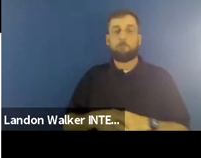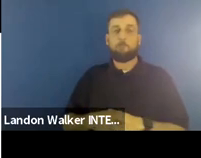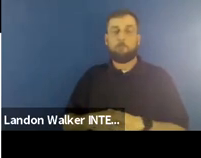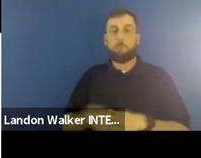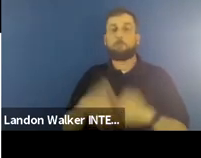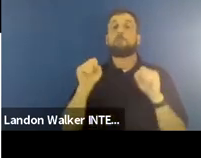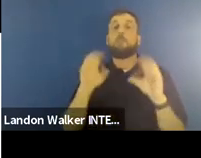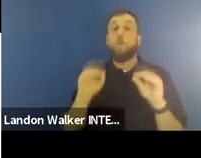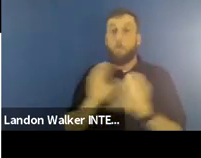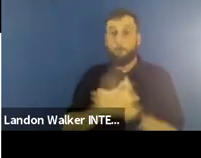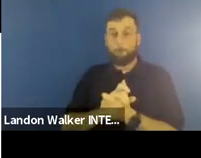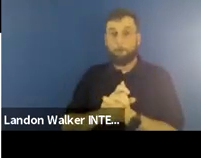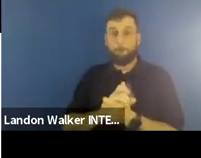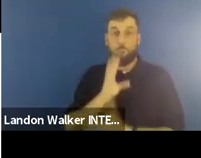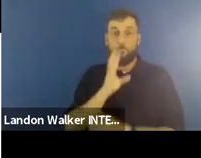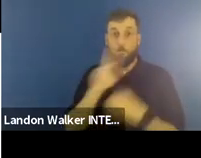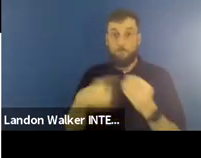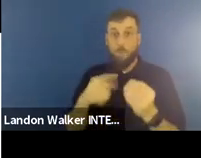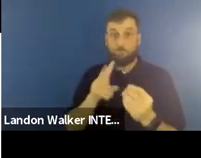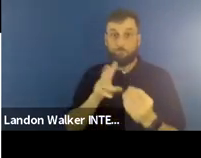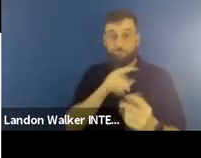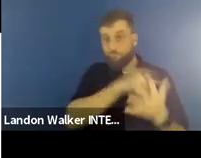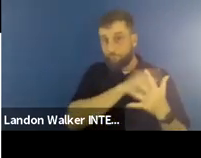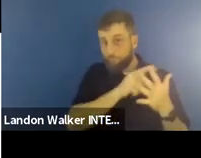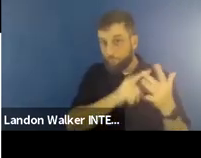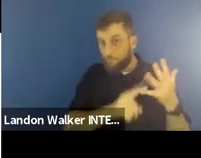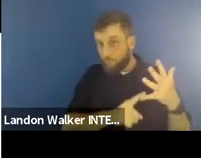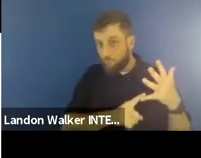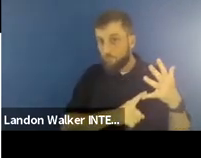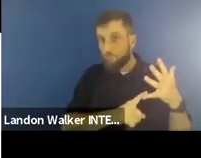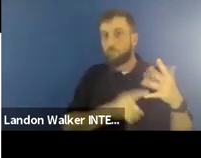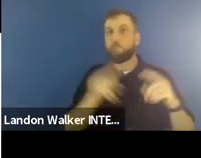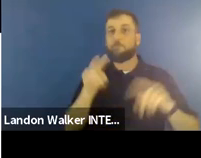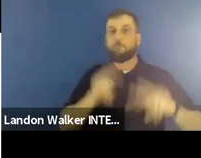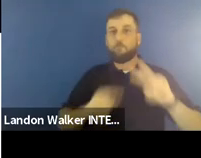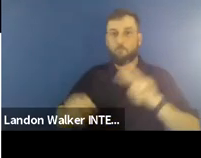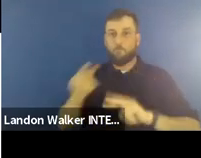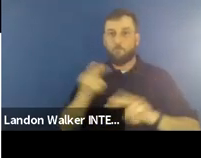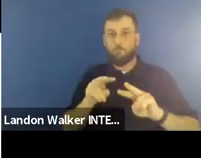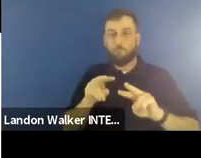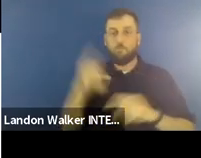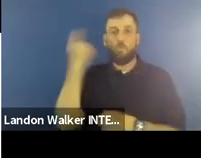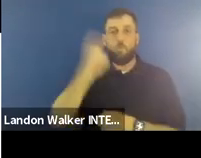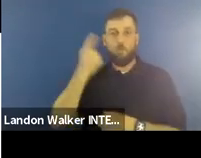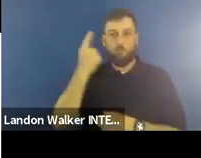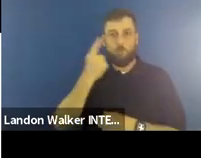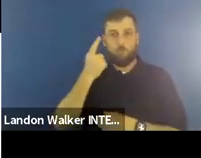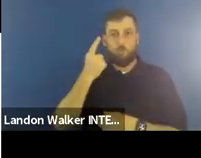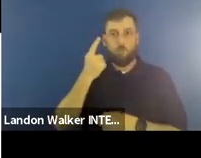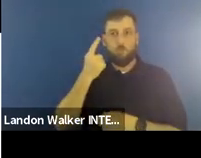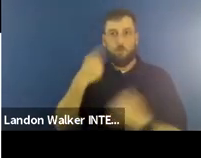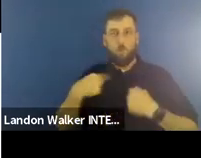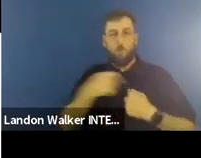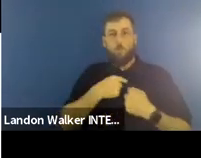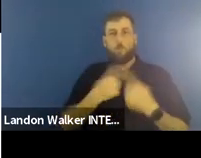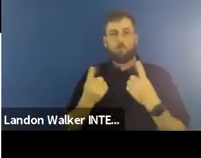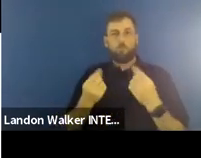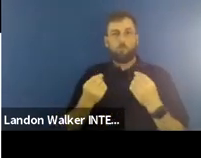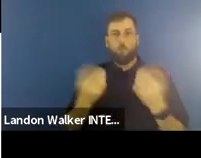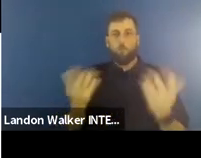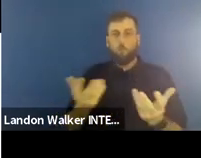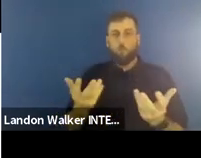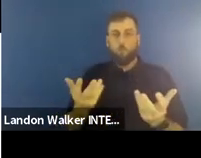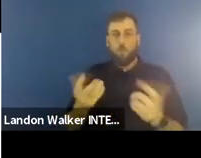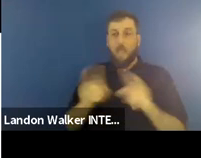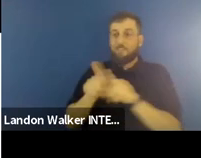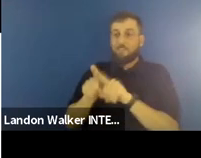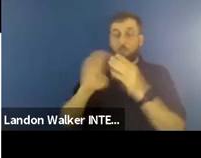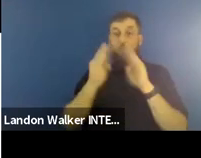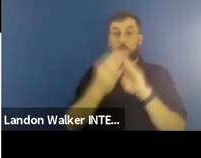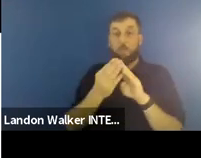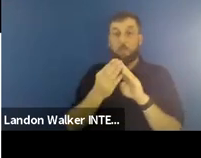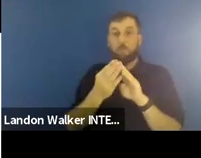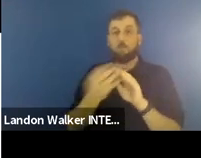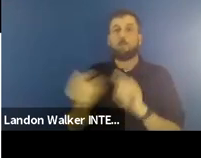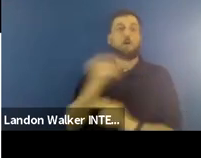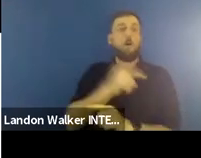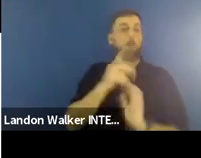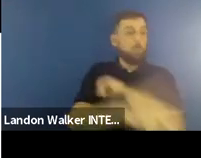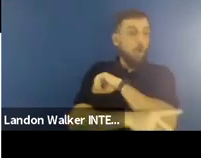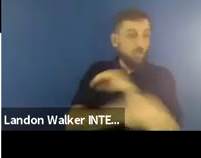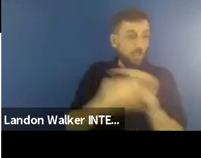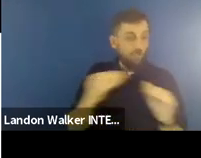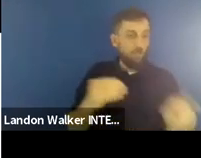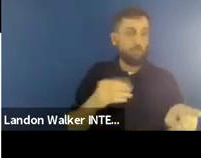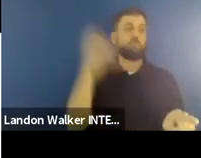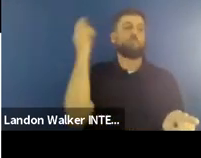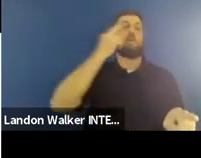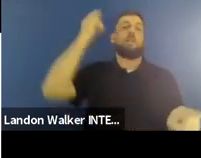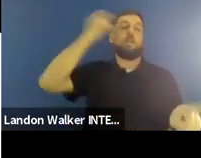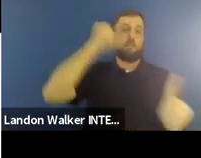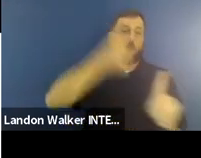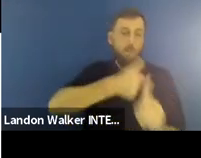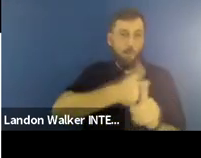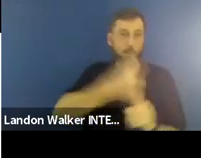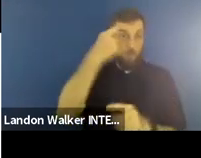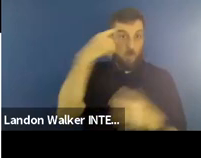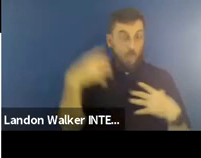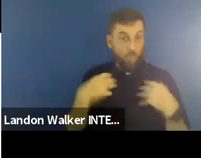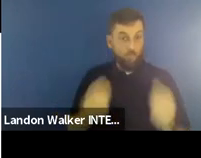So, we talk about these things, and we look at these things and we wonder, you know, as a community, what are we supposed to do. And at a parish level we kind of went back to say, okay, we realized that the mental health community the substance use community